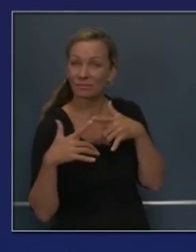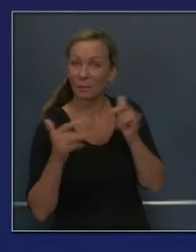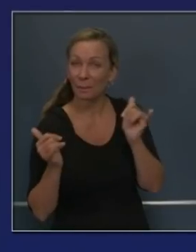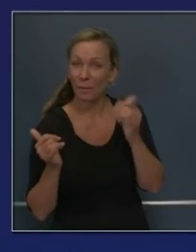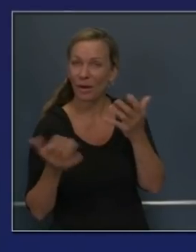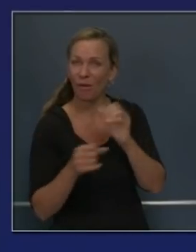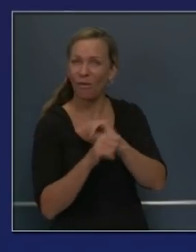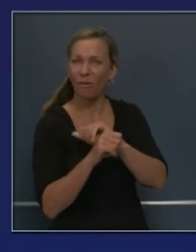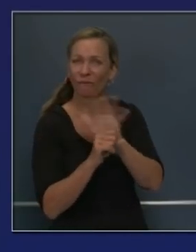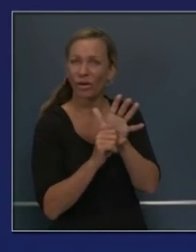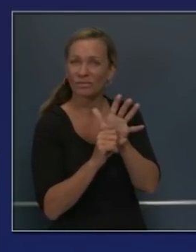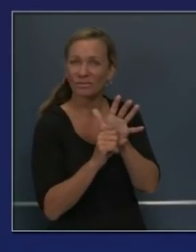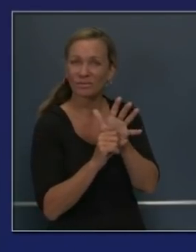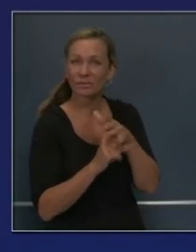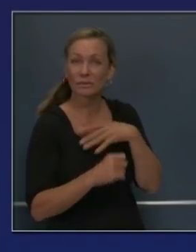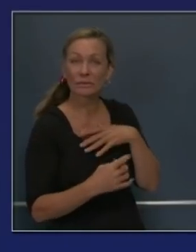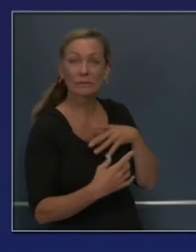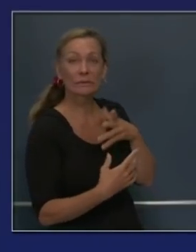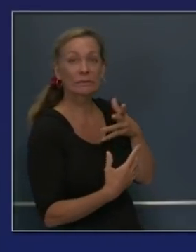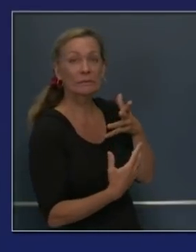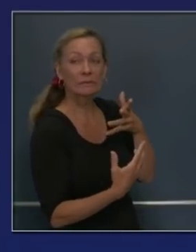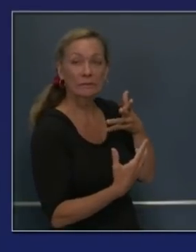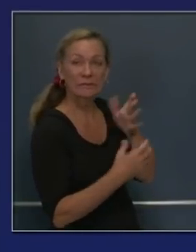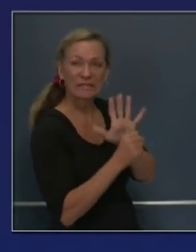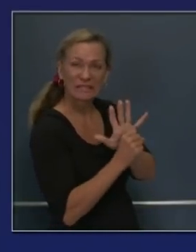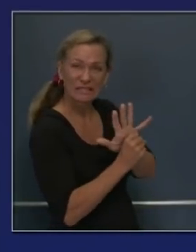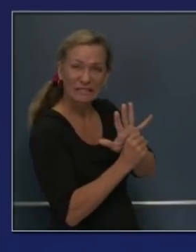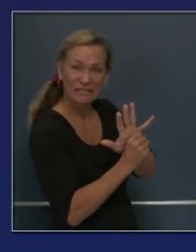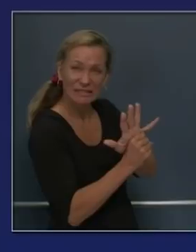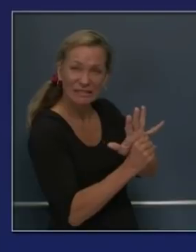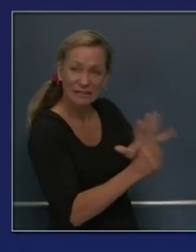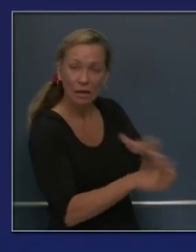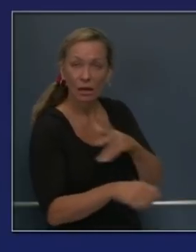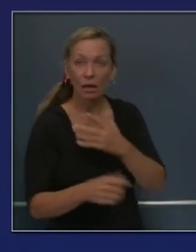WE CONTINUE TO BATTLE HISTORIC WILDFIRES WE ARE ALSO BATTLING